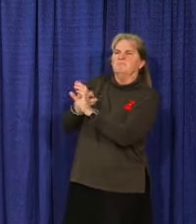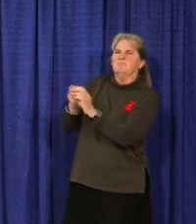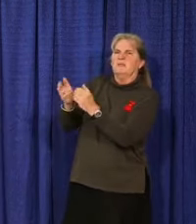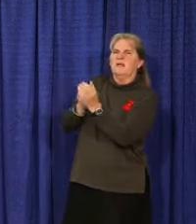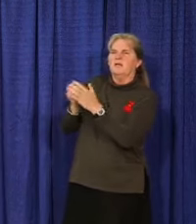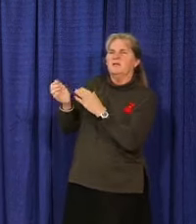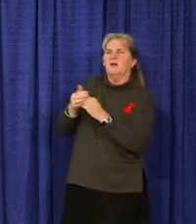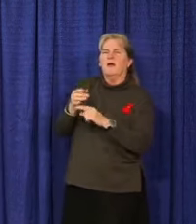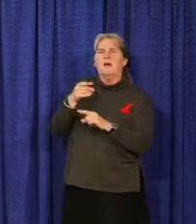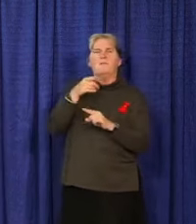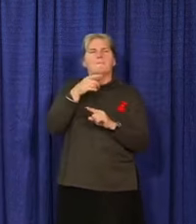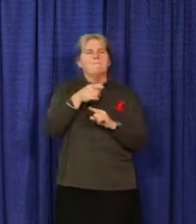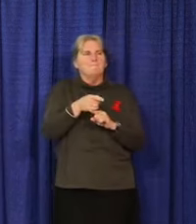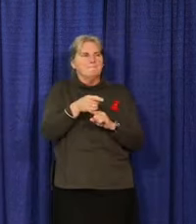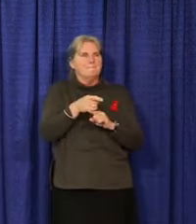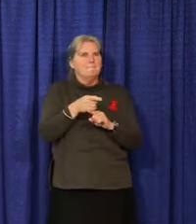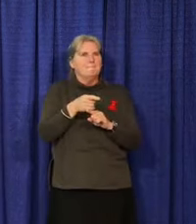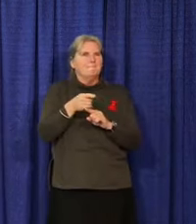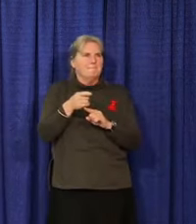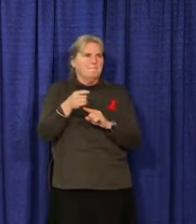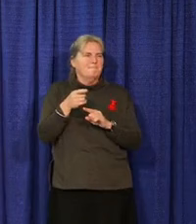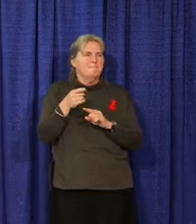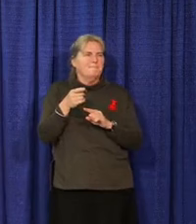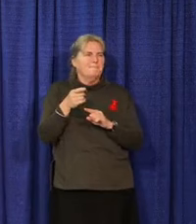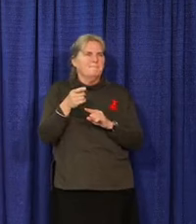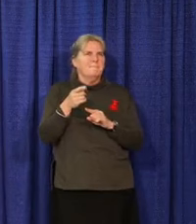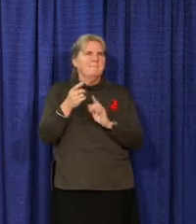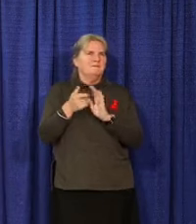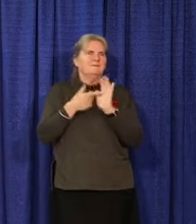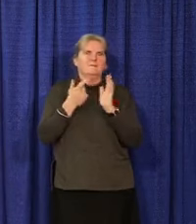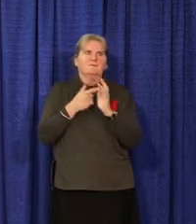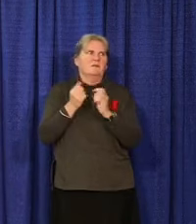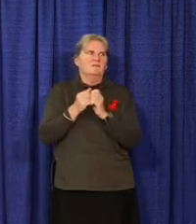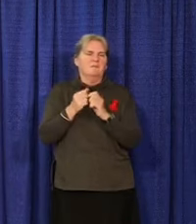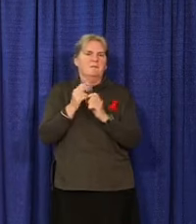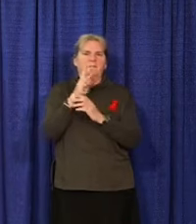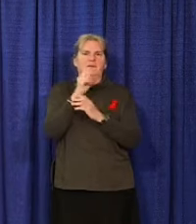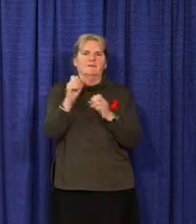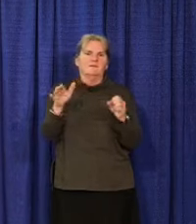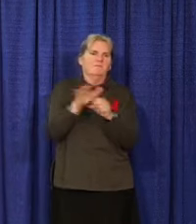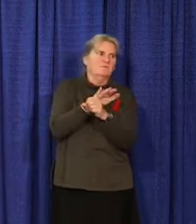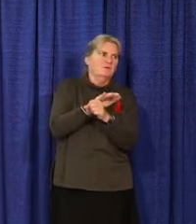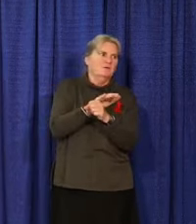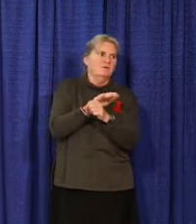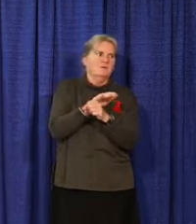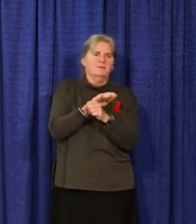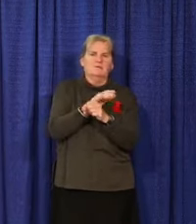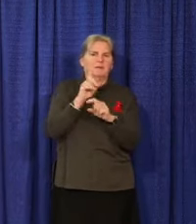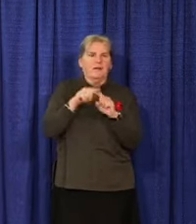did you consult with the city about that? Because there has been an issue with people being left on the